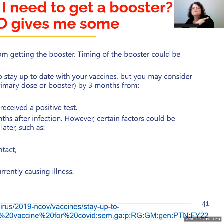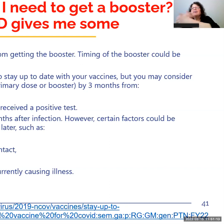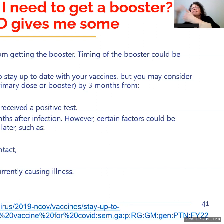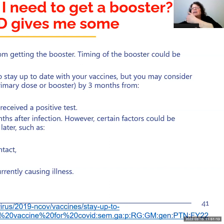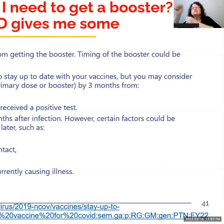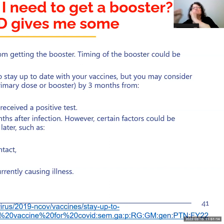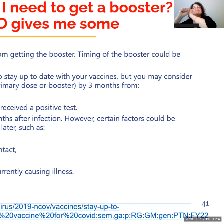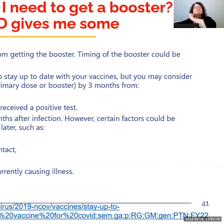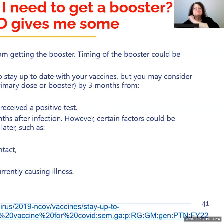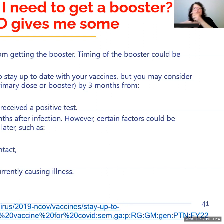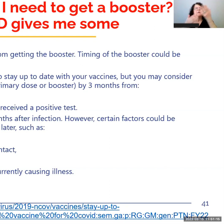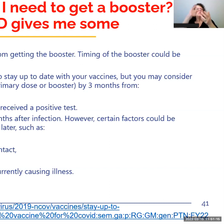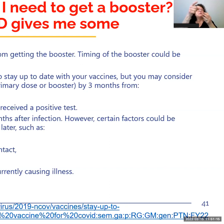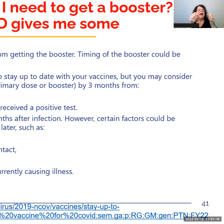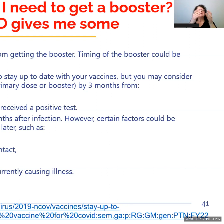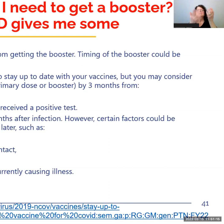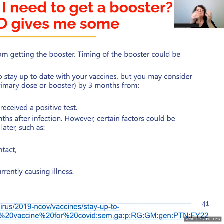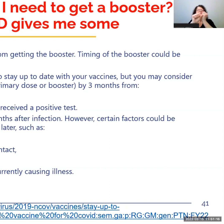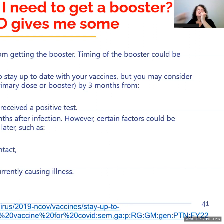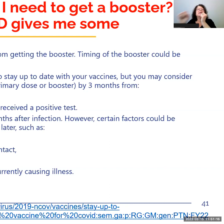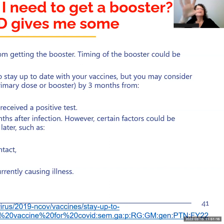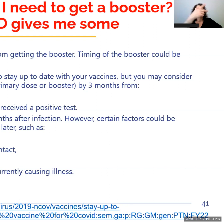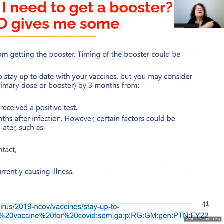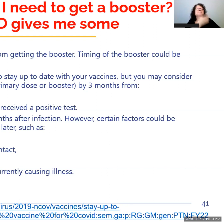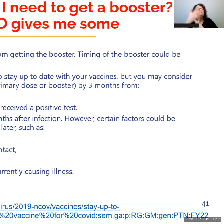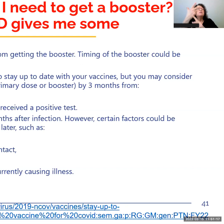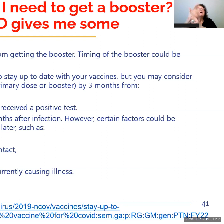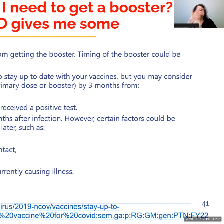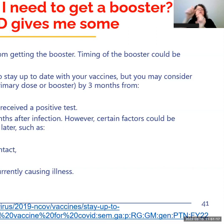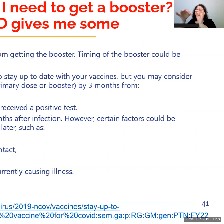by 3 months from when you had symptoms, or when you had a positive